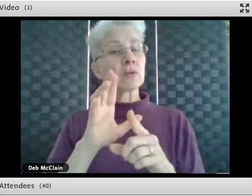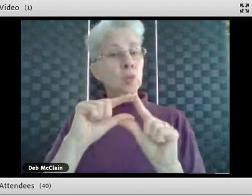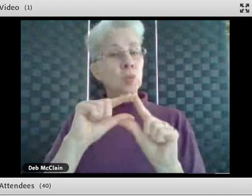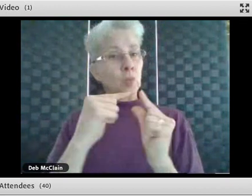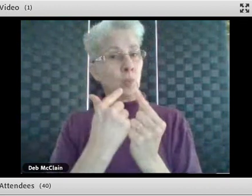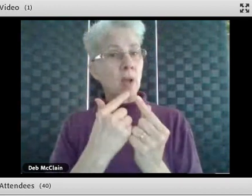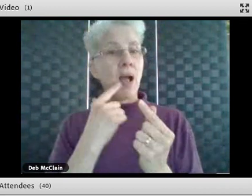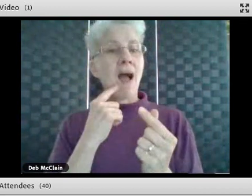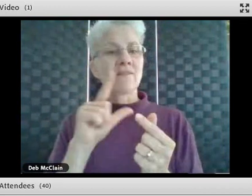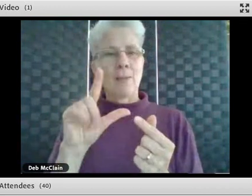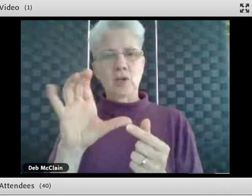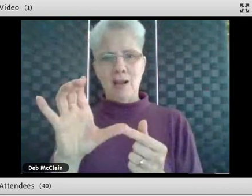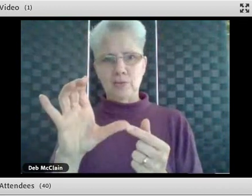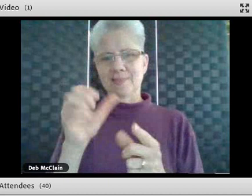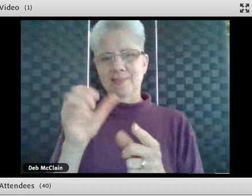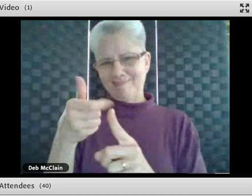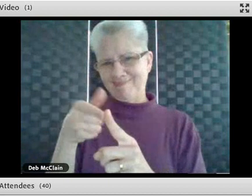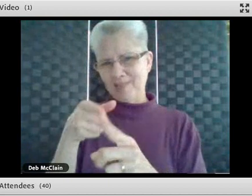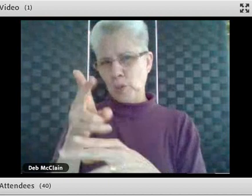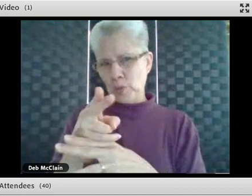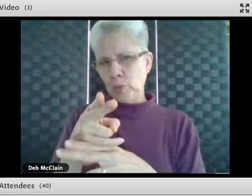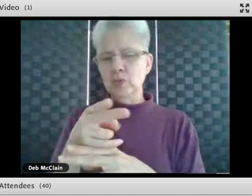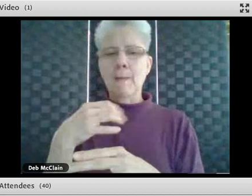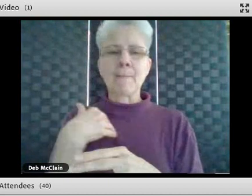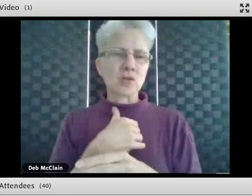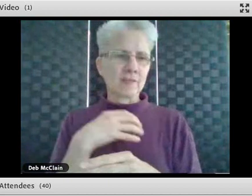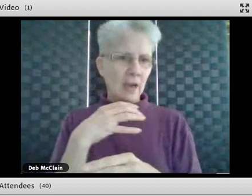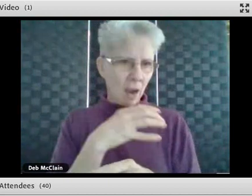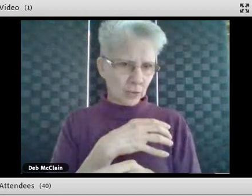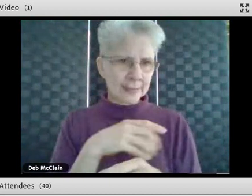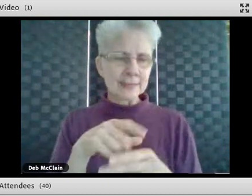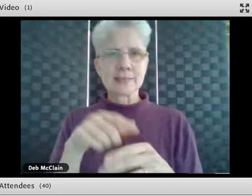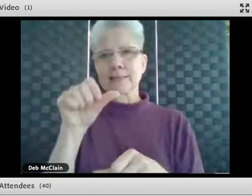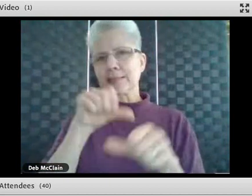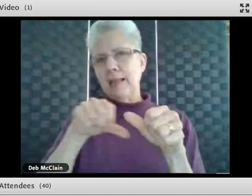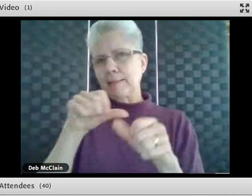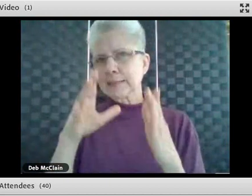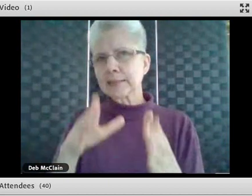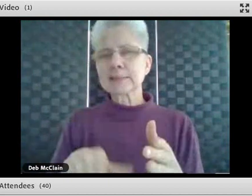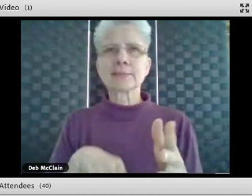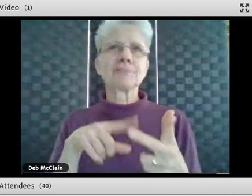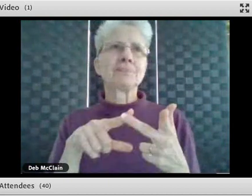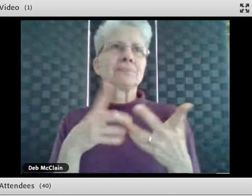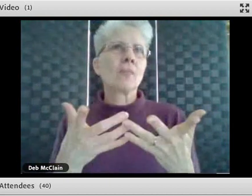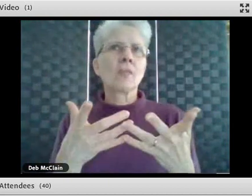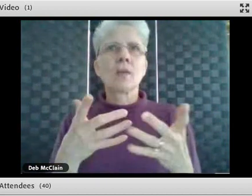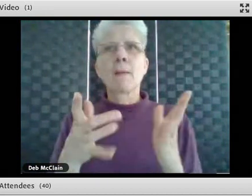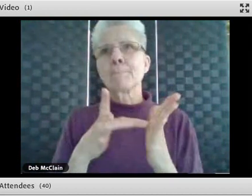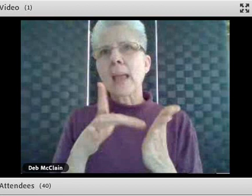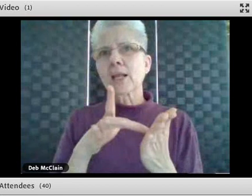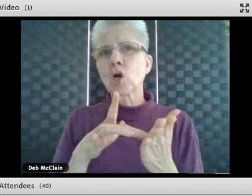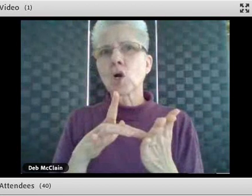of Library of Congress, which are members of Congress, scientists, medical professionals,